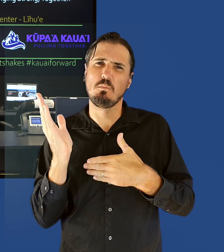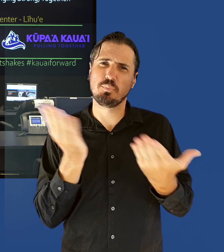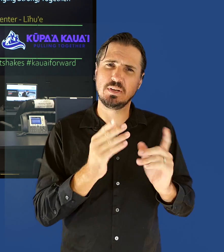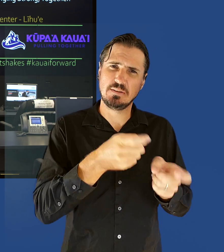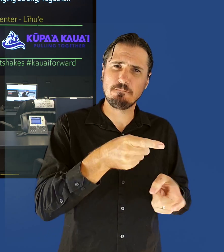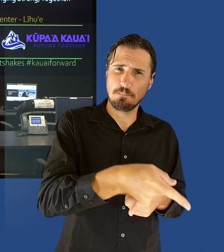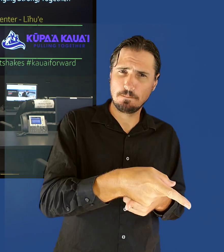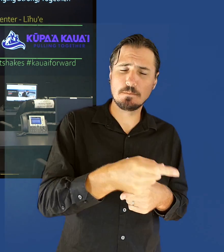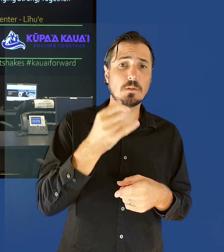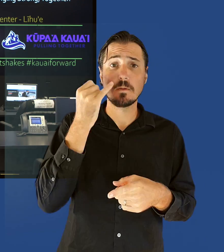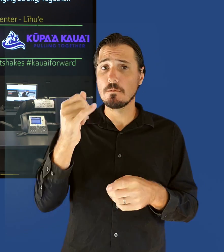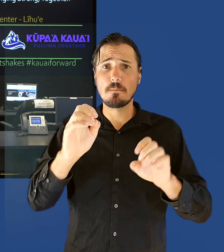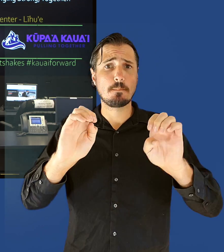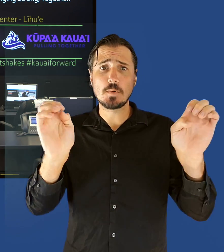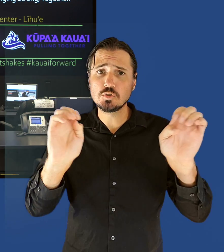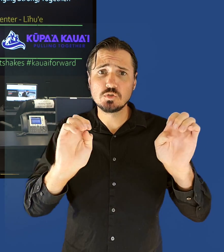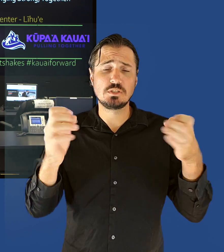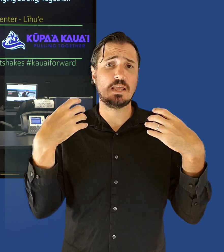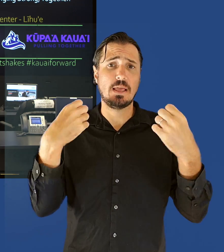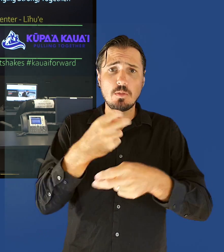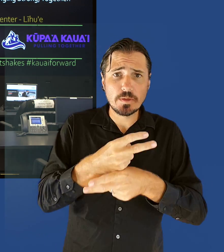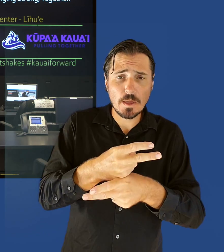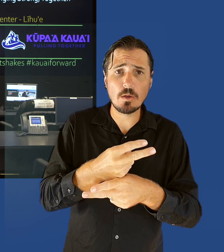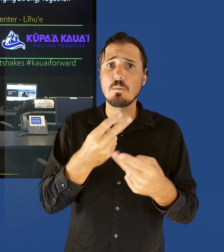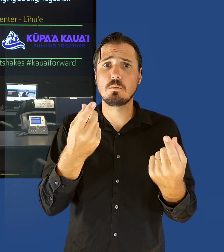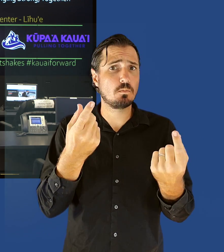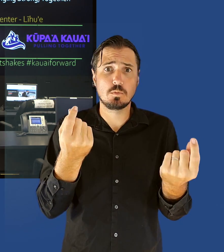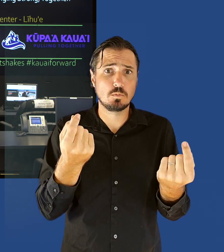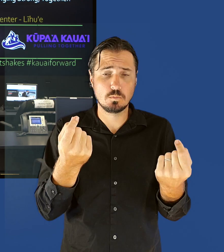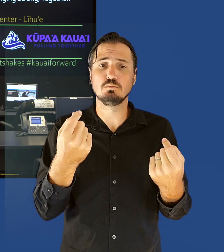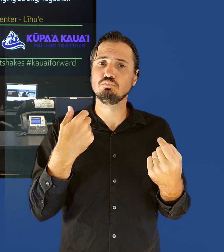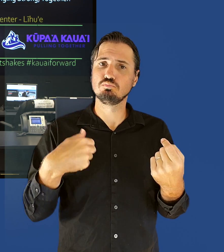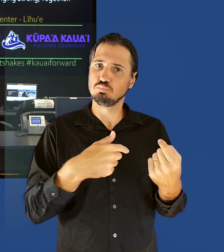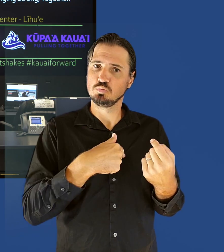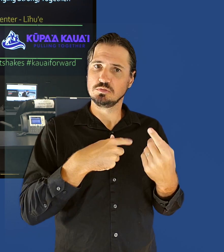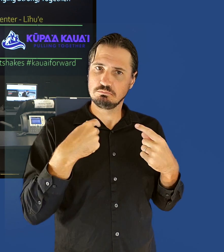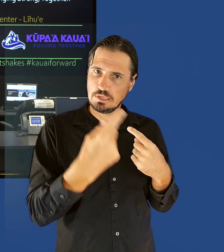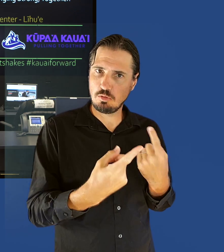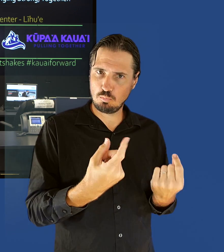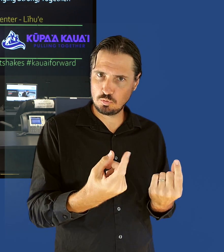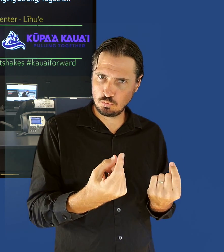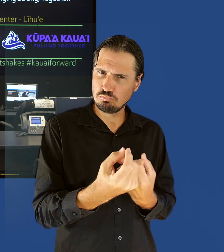If they have an emergency or need health care, they are given instructions on how to access those services safely.